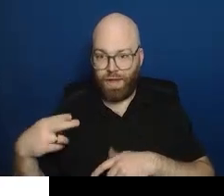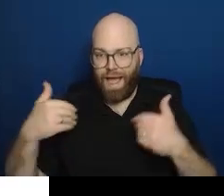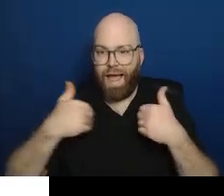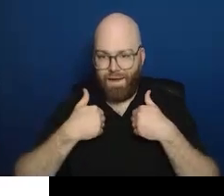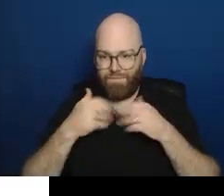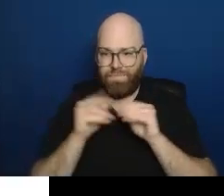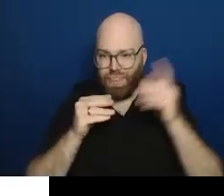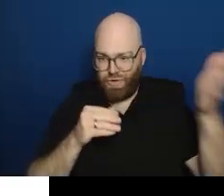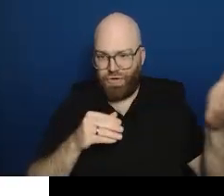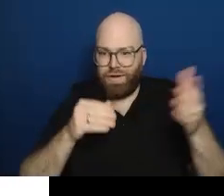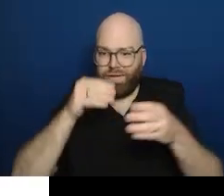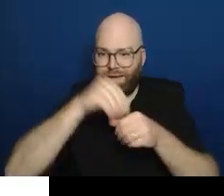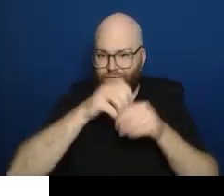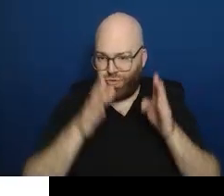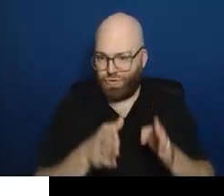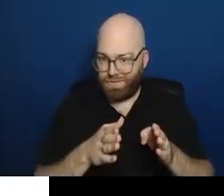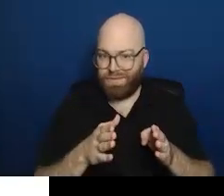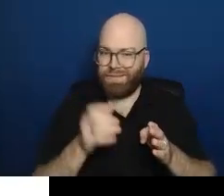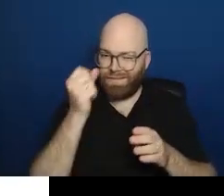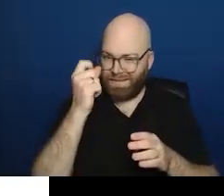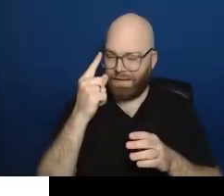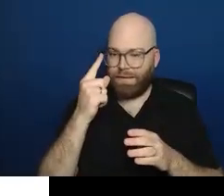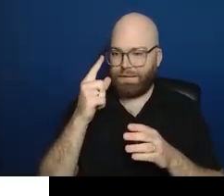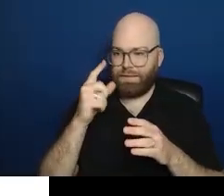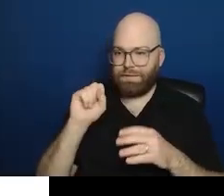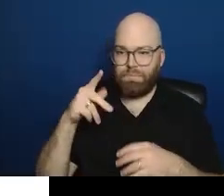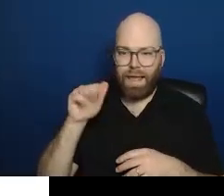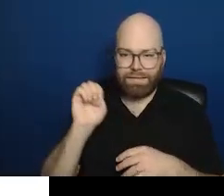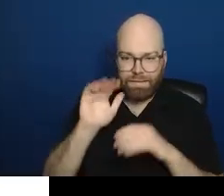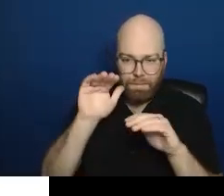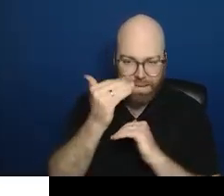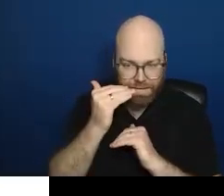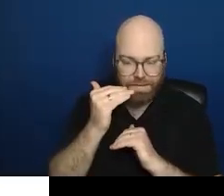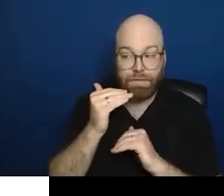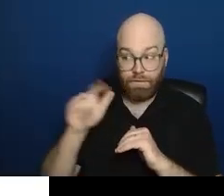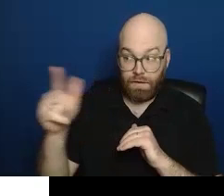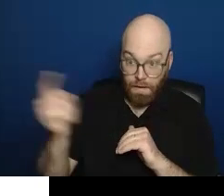But if people want to come in, we can definitely help them also. We also know many people also